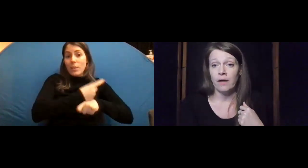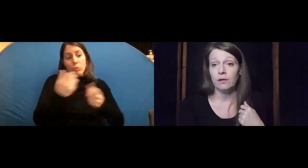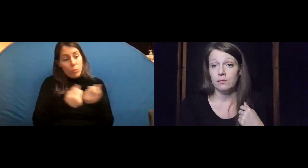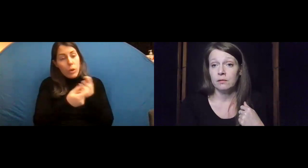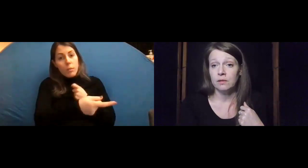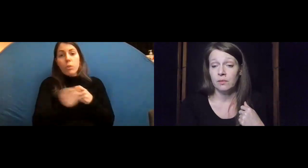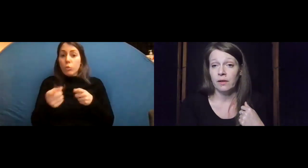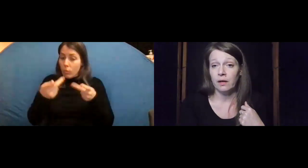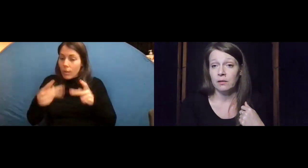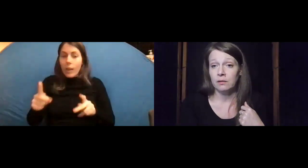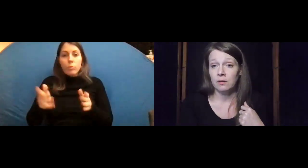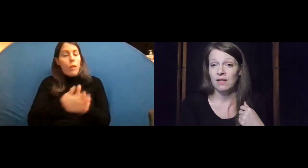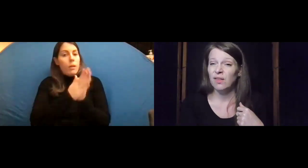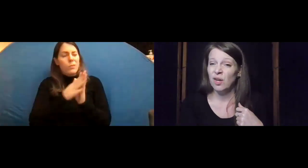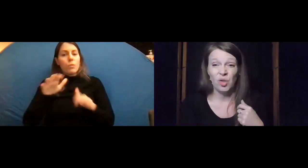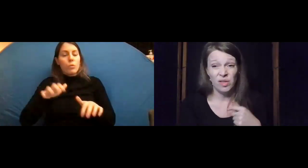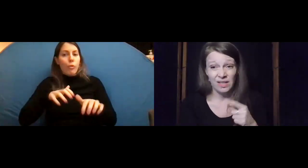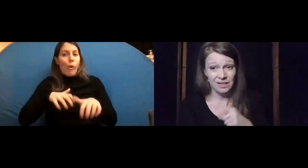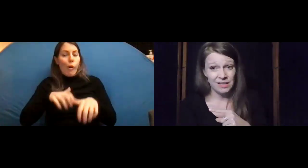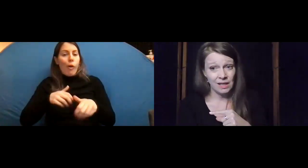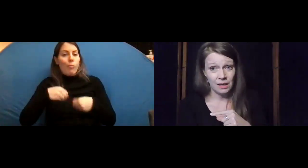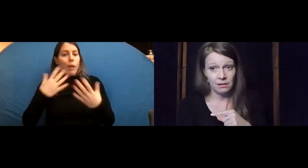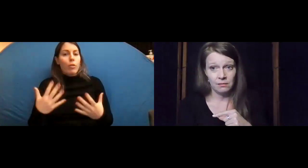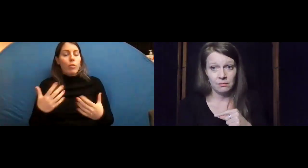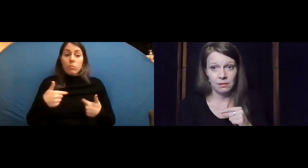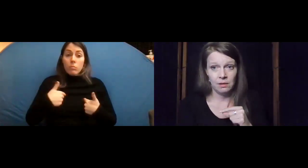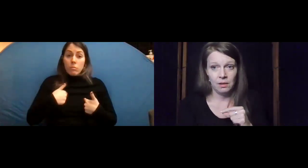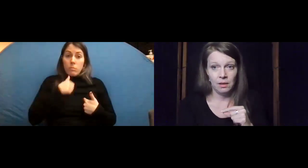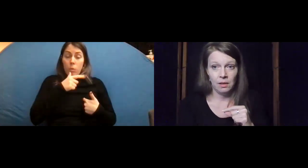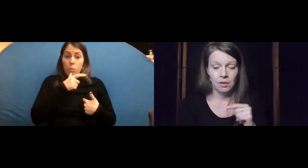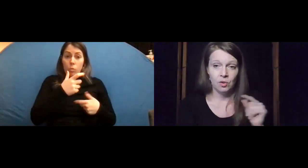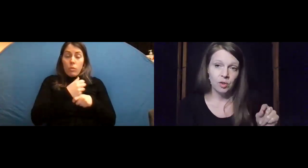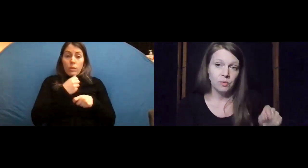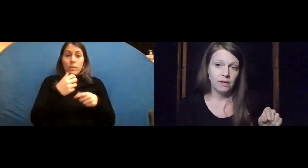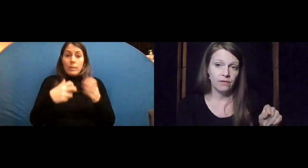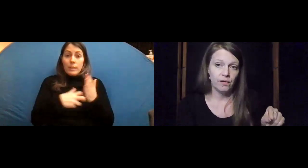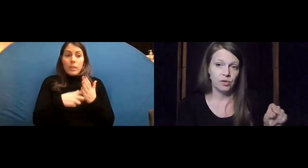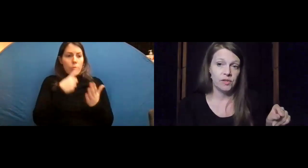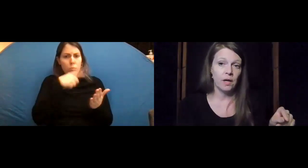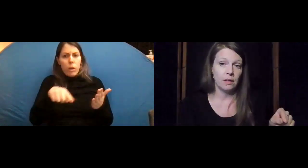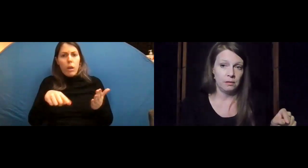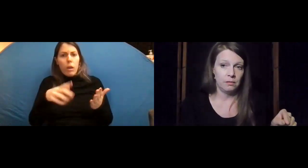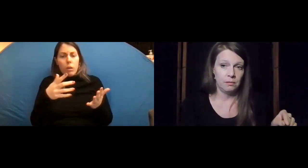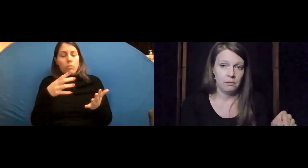to support your son. You are allowed to ask for a CART provider to be there, even though you didn't get the